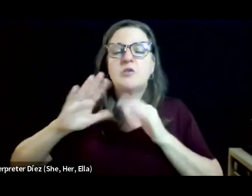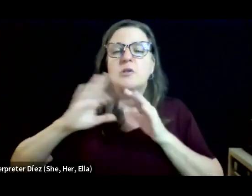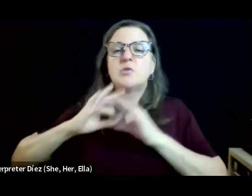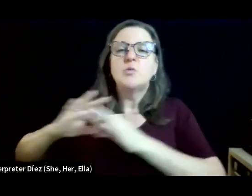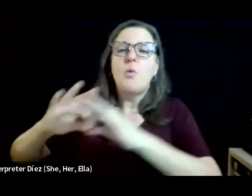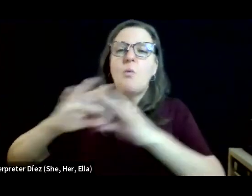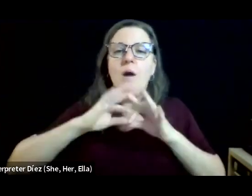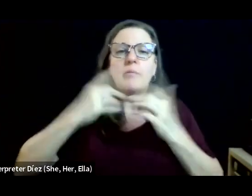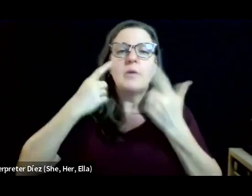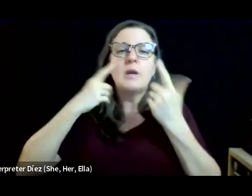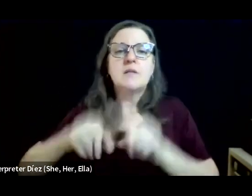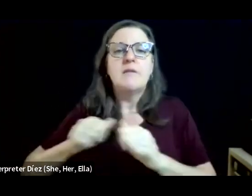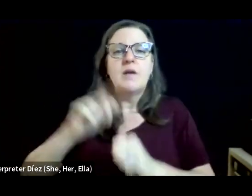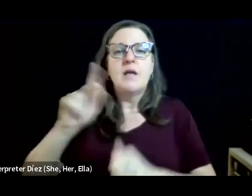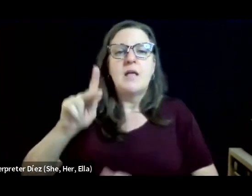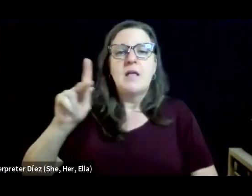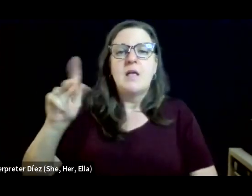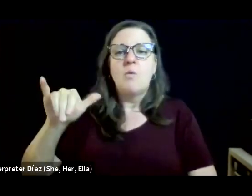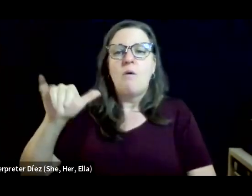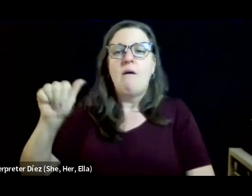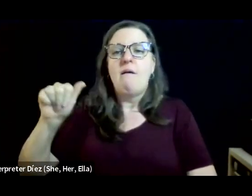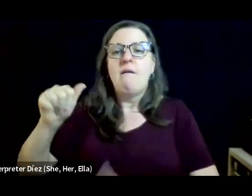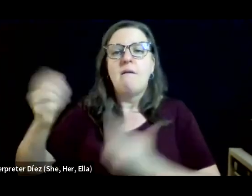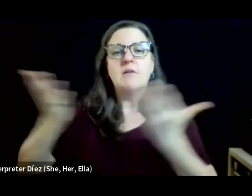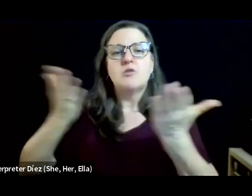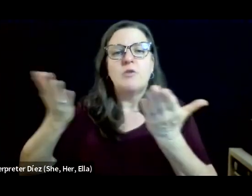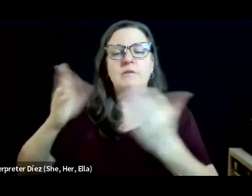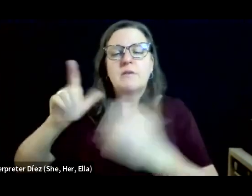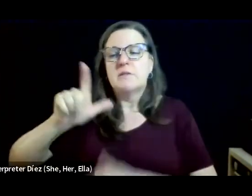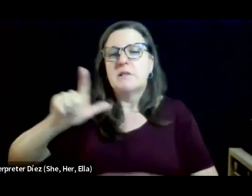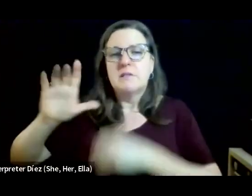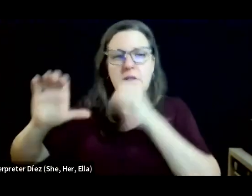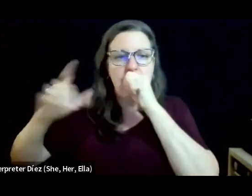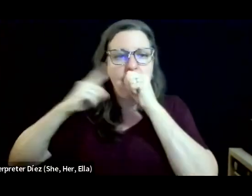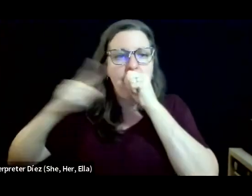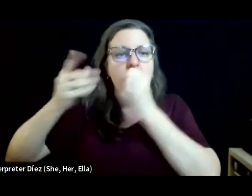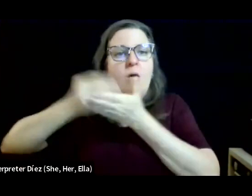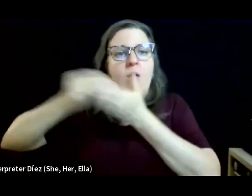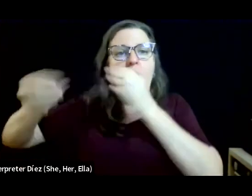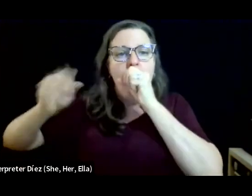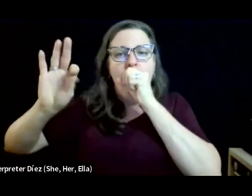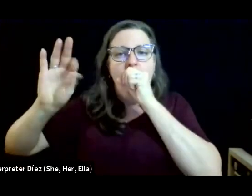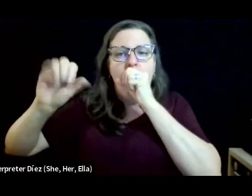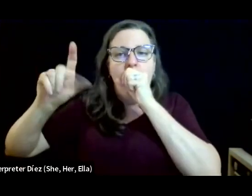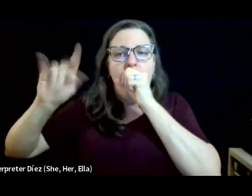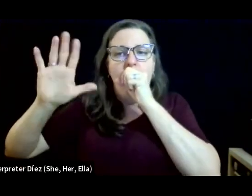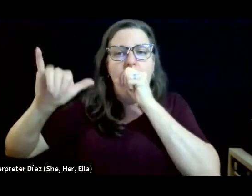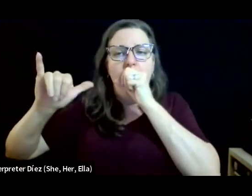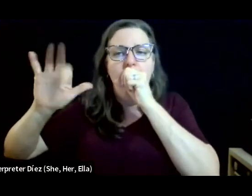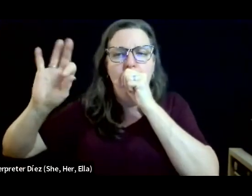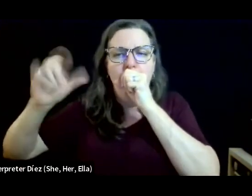with KYA Services, LLC for the Purchase of Facilities Fixtures.